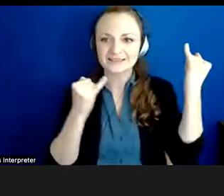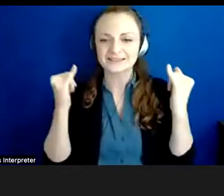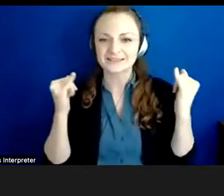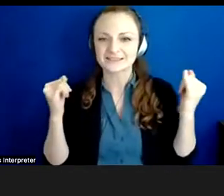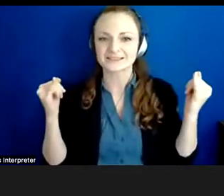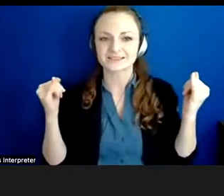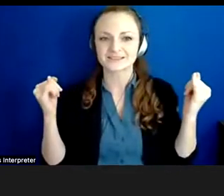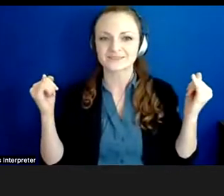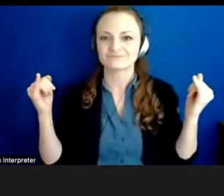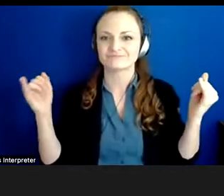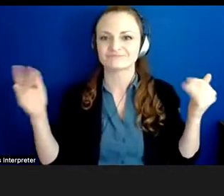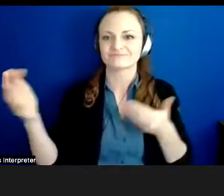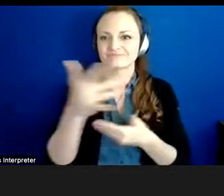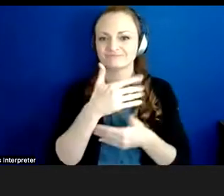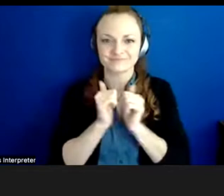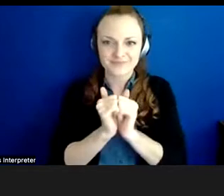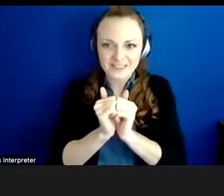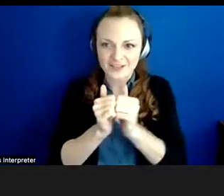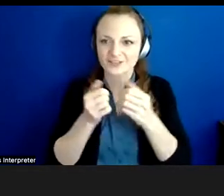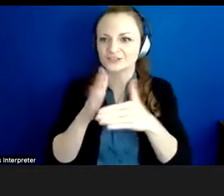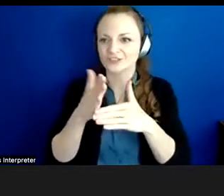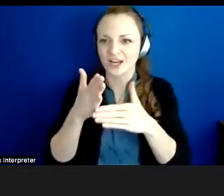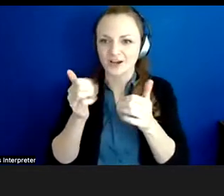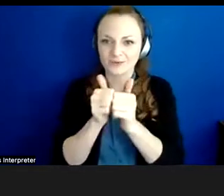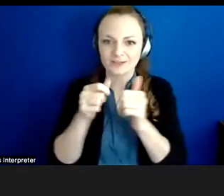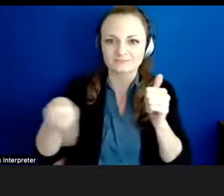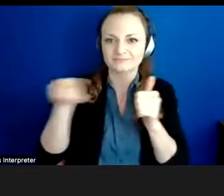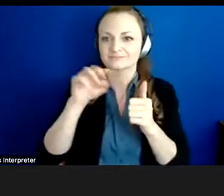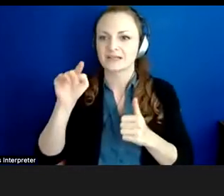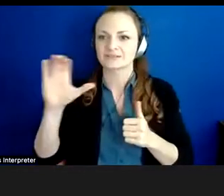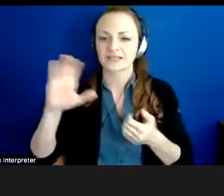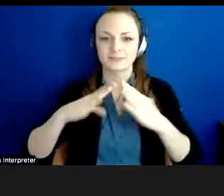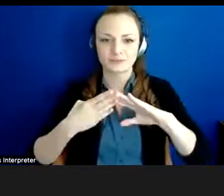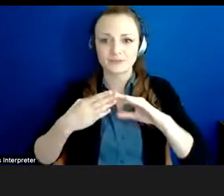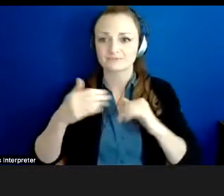19:05:56 Whether you be a student, or whether you be a community member for wherever you're